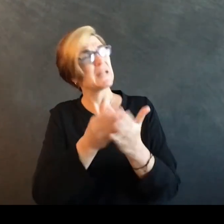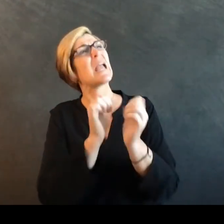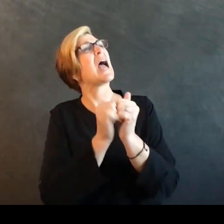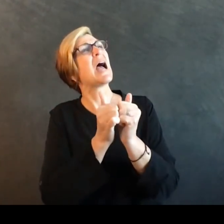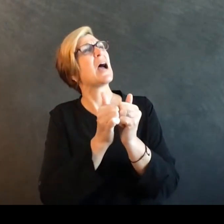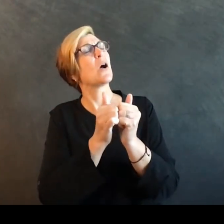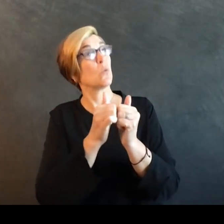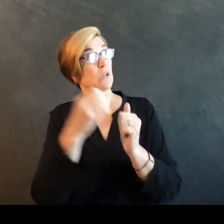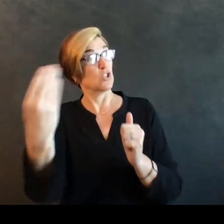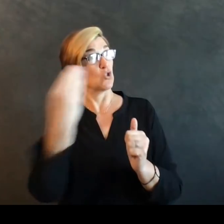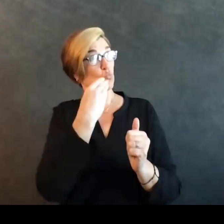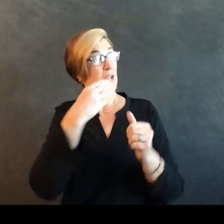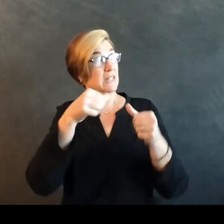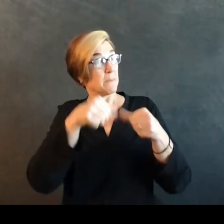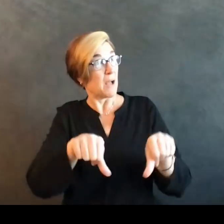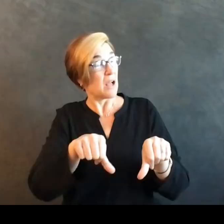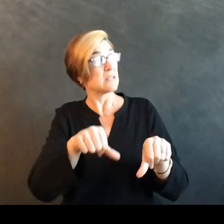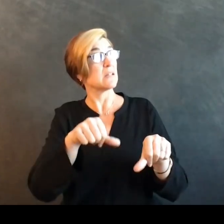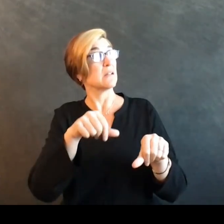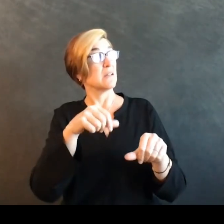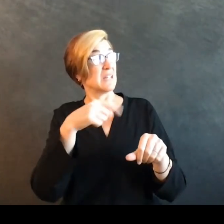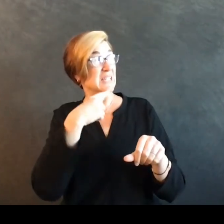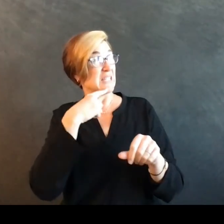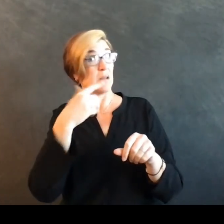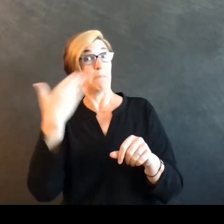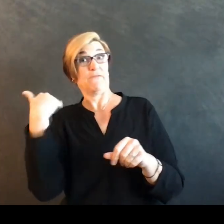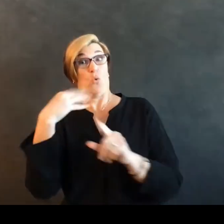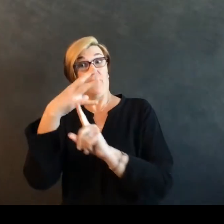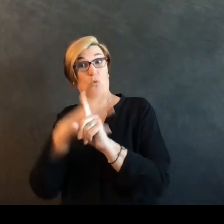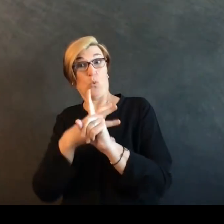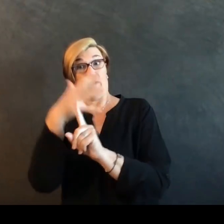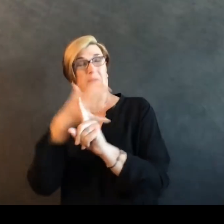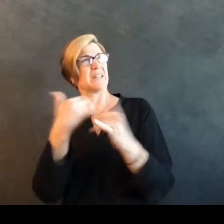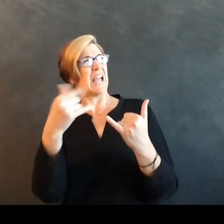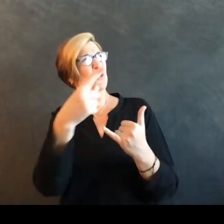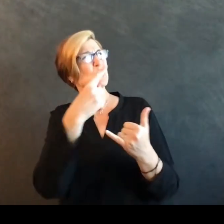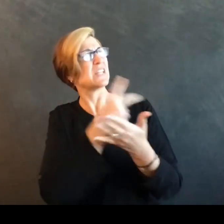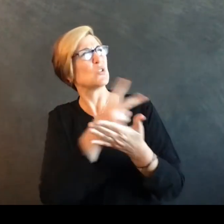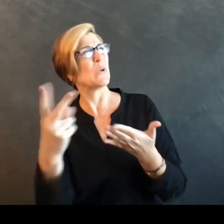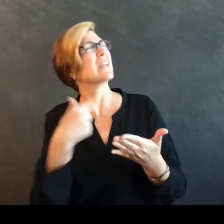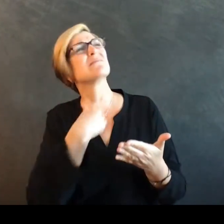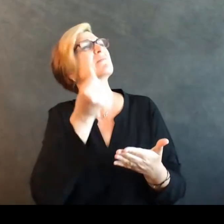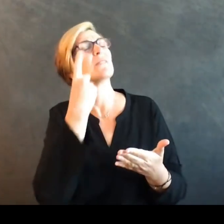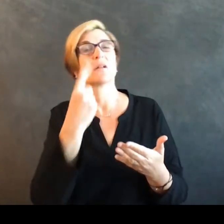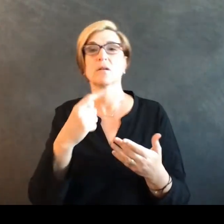four to five months you're saying - I don't know where you're hearing these